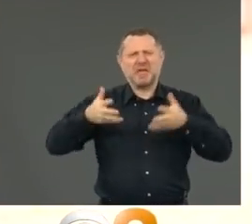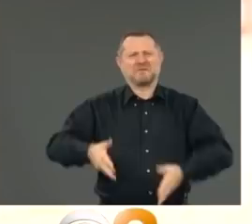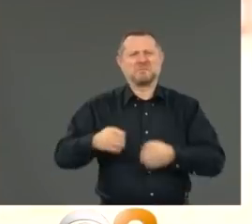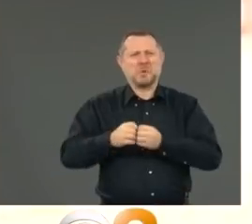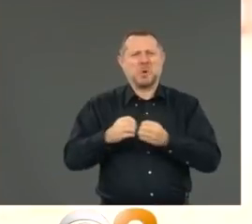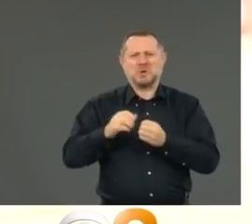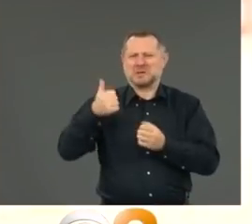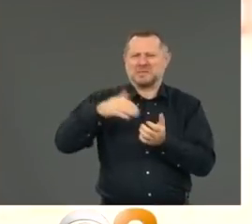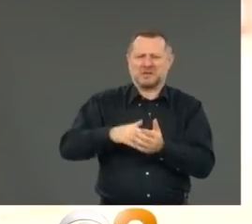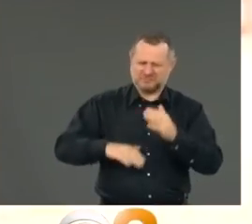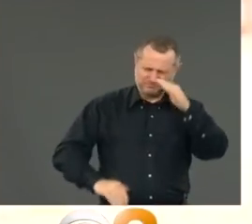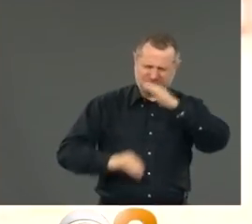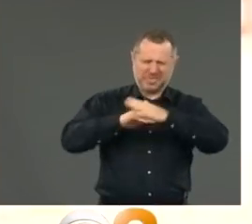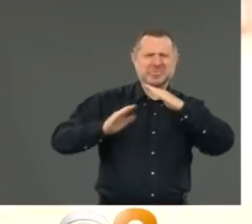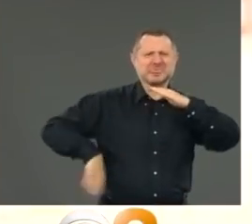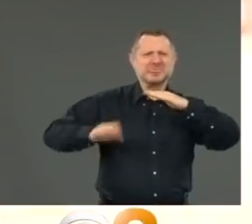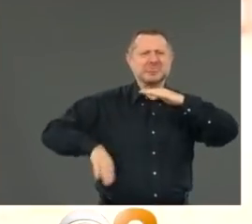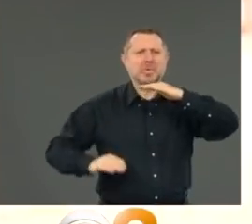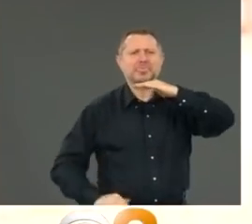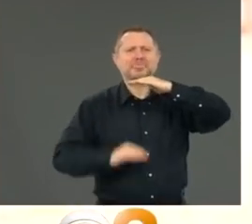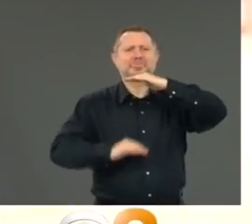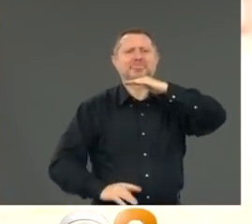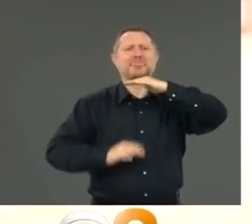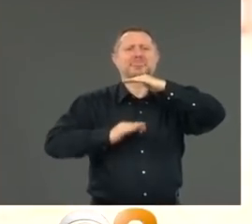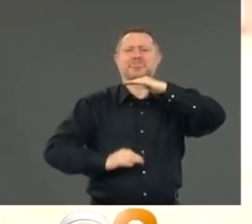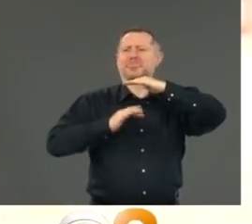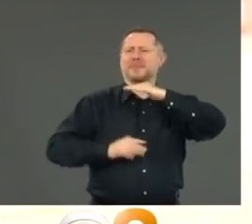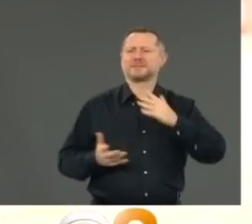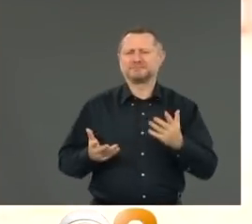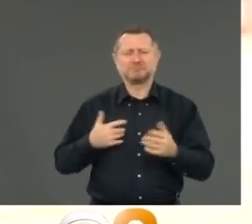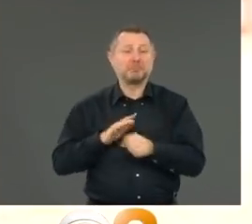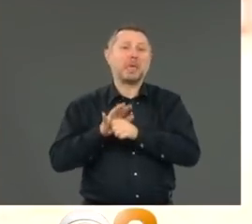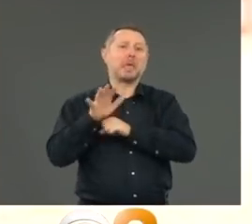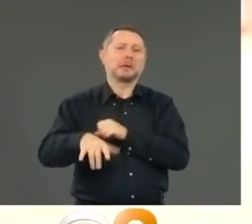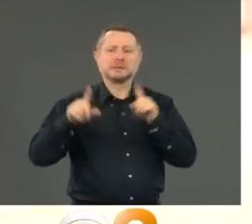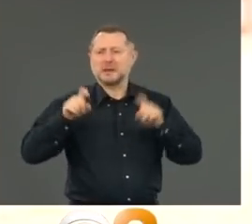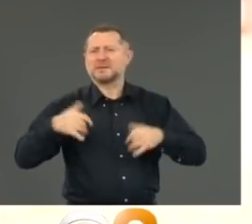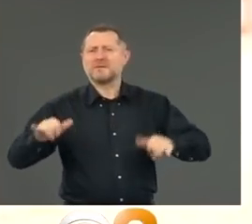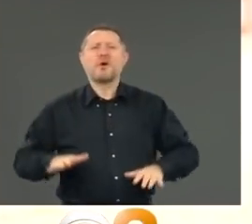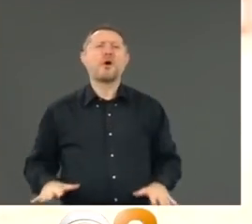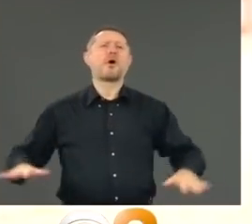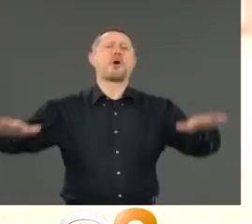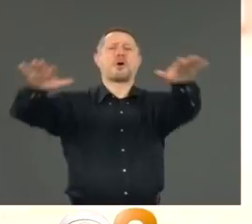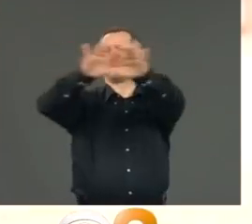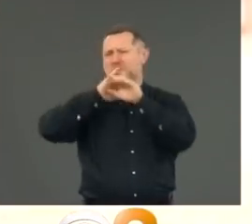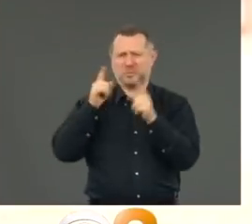WE HAVE EXTRA CAPACITY. I JUST PASSED A DRIVE ON DRIVE-IN.